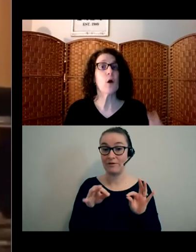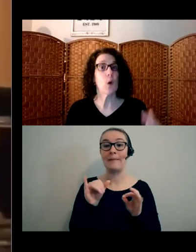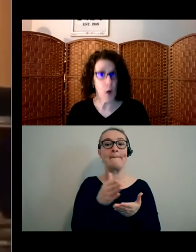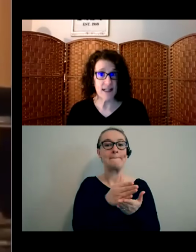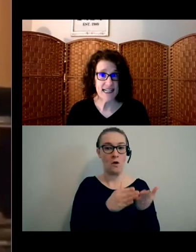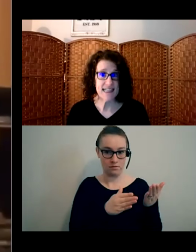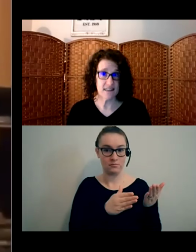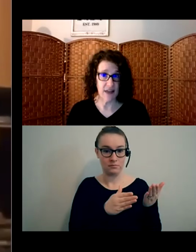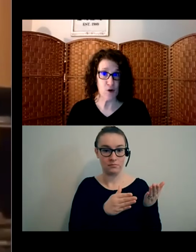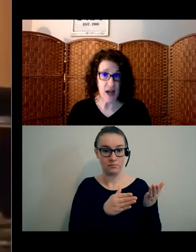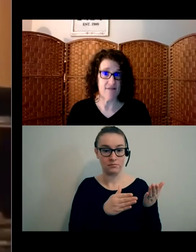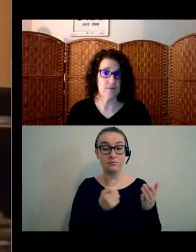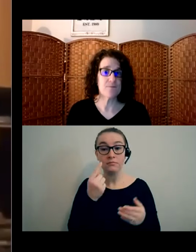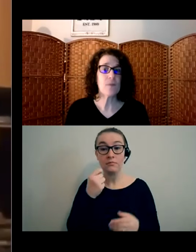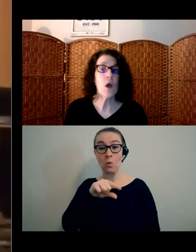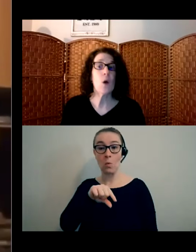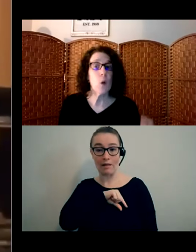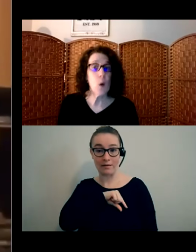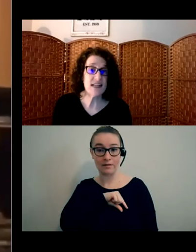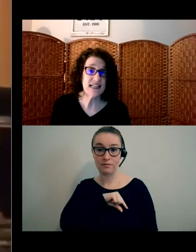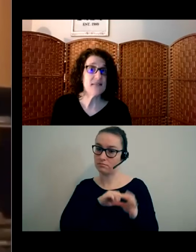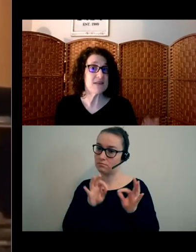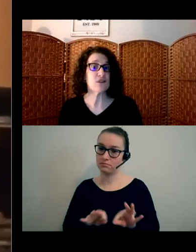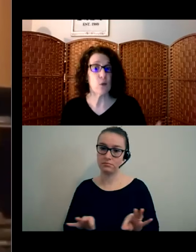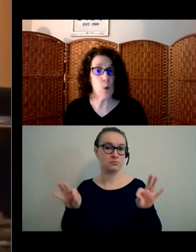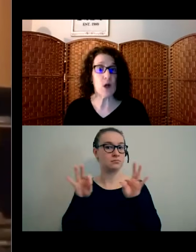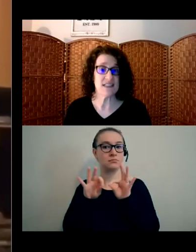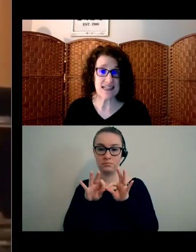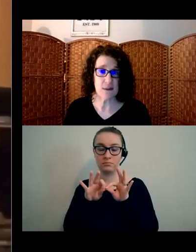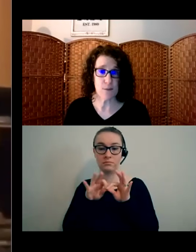Quality is the other half. Quality means they're more accessible.